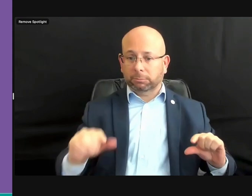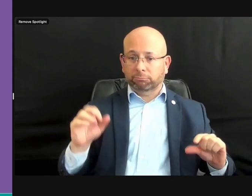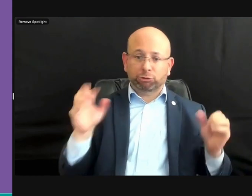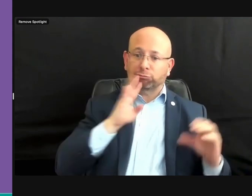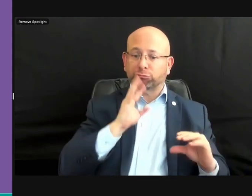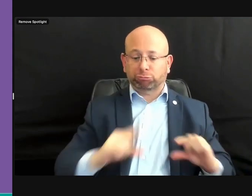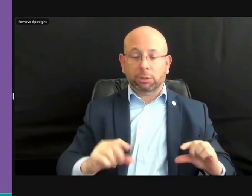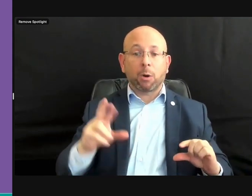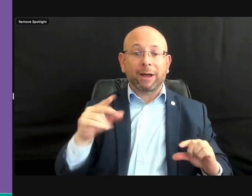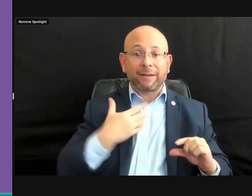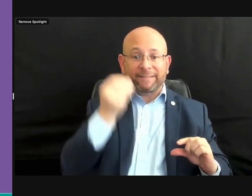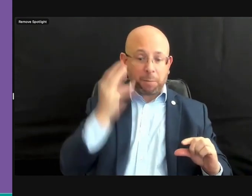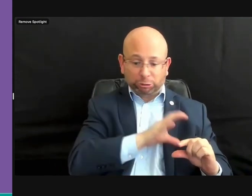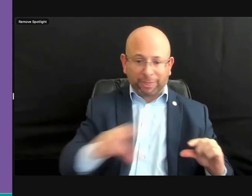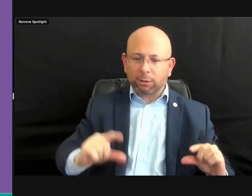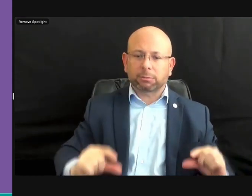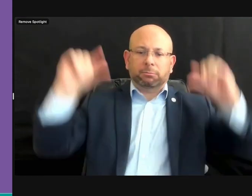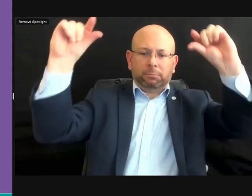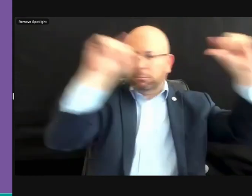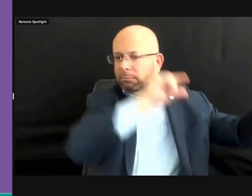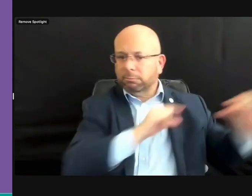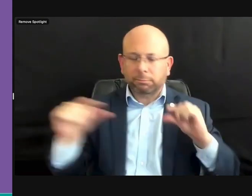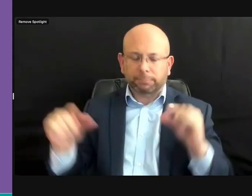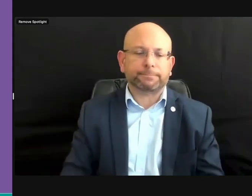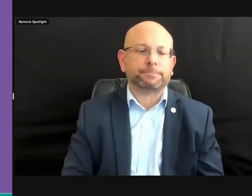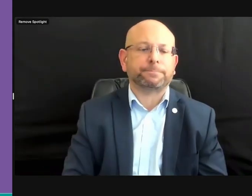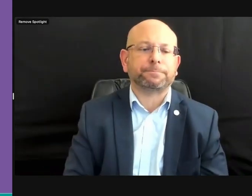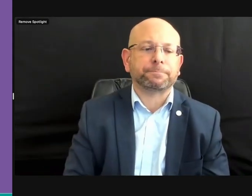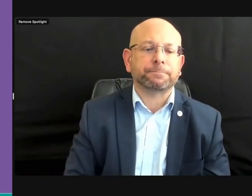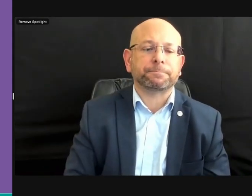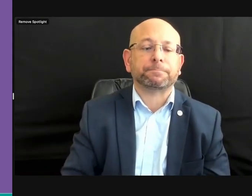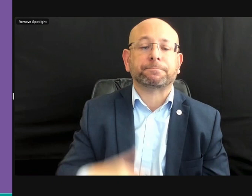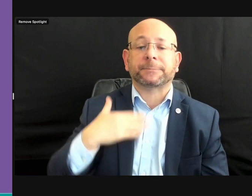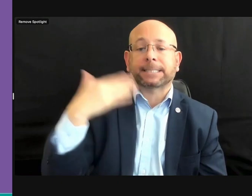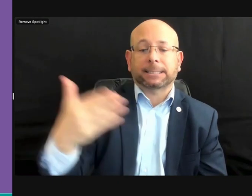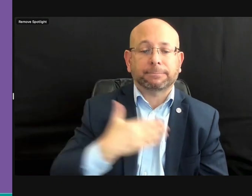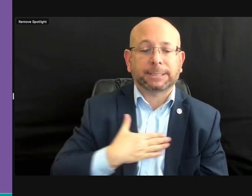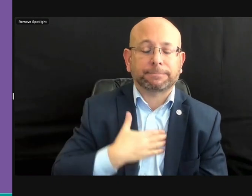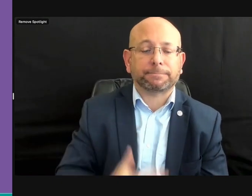If there's information at the bottom of the screen, then the captions should be placed at the top of the screen or elsewhere. Next slide, please.